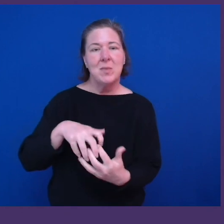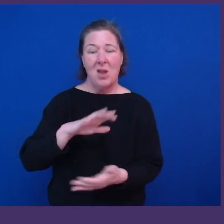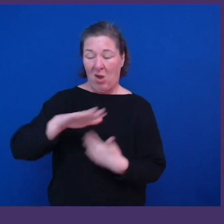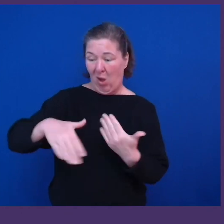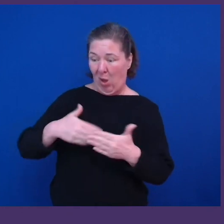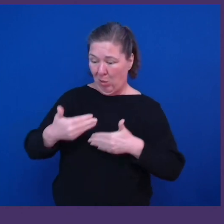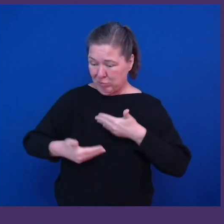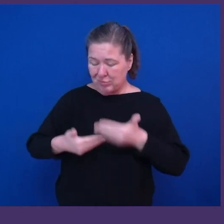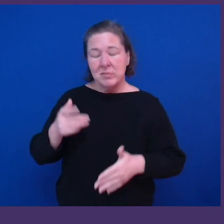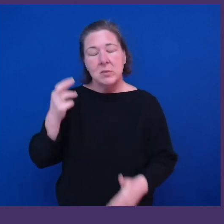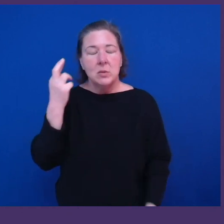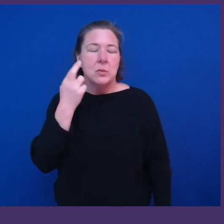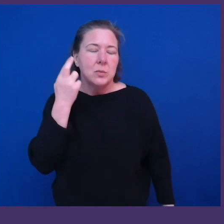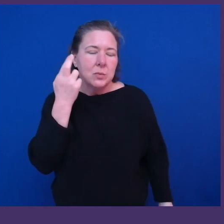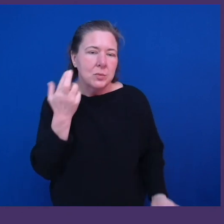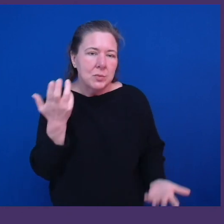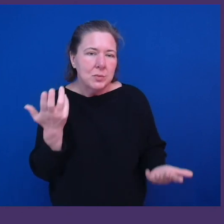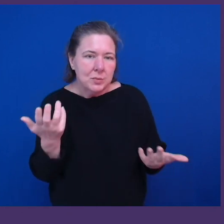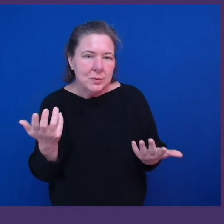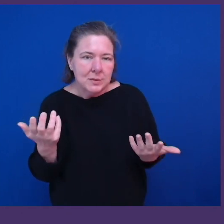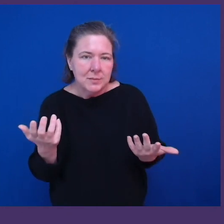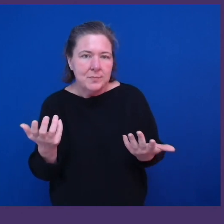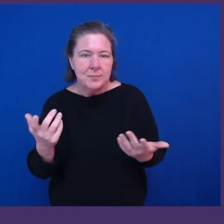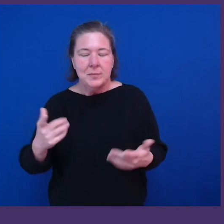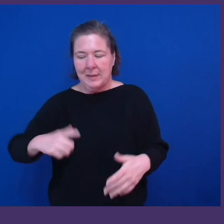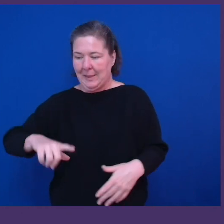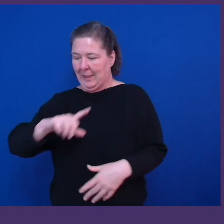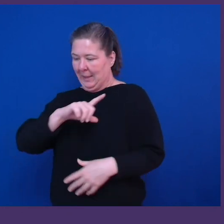that making legislation in Europe is also a matter